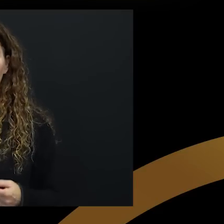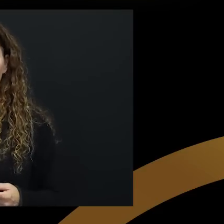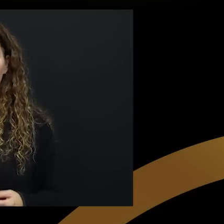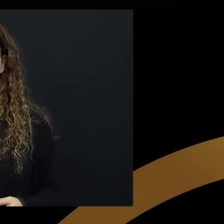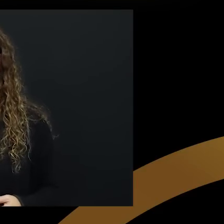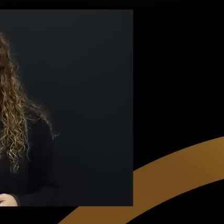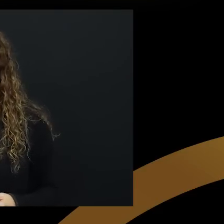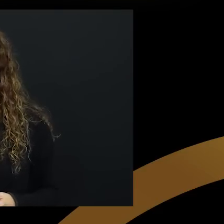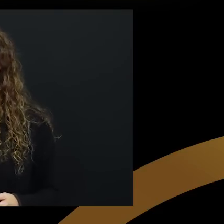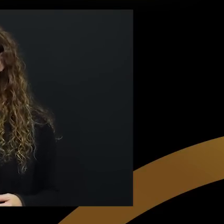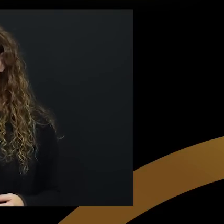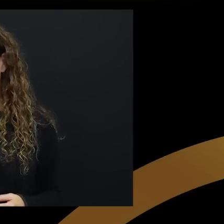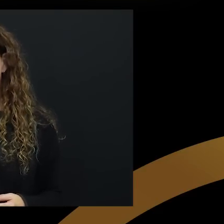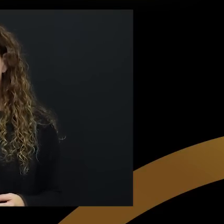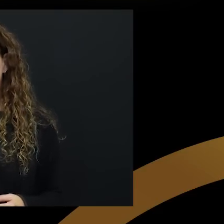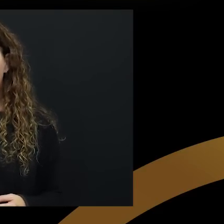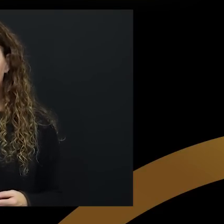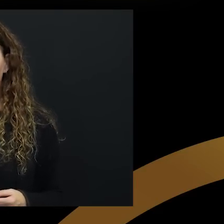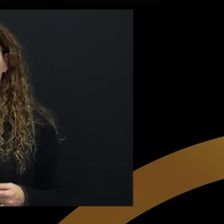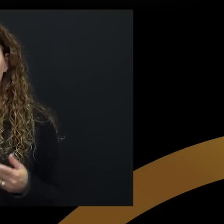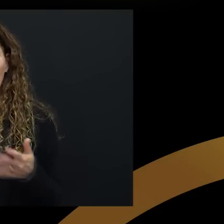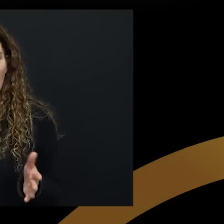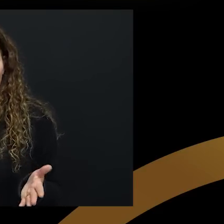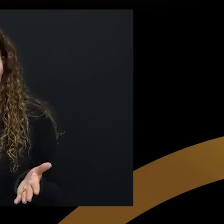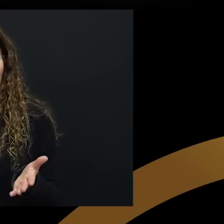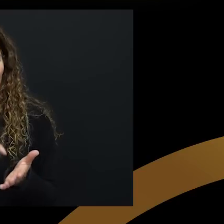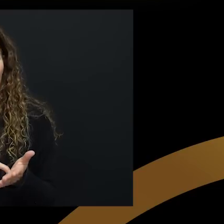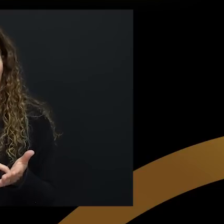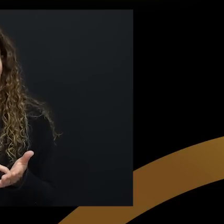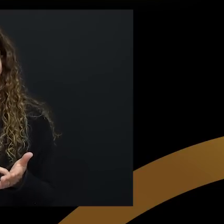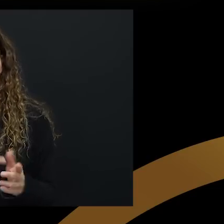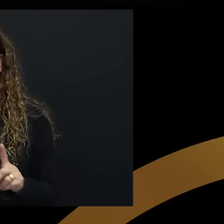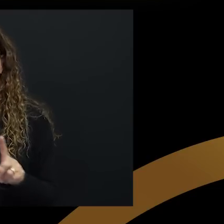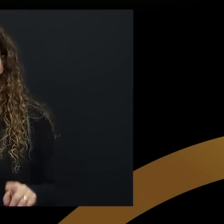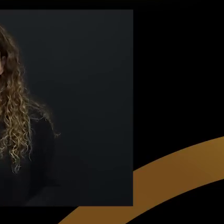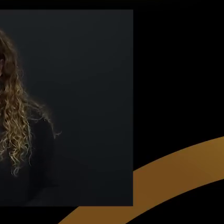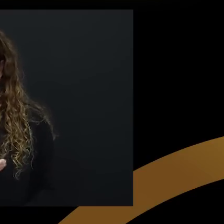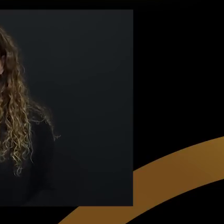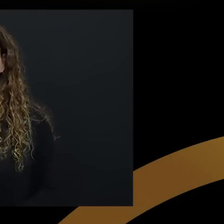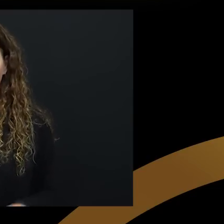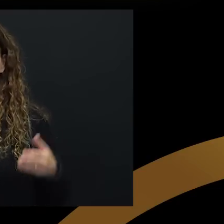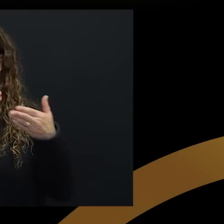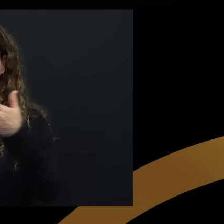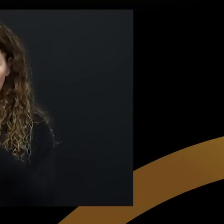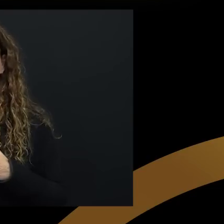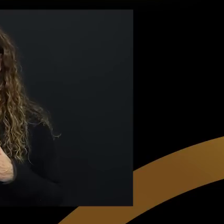because we have gotten this recognition from our own community.